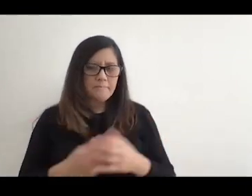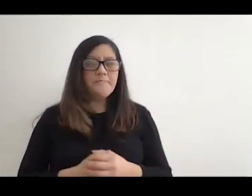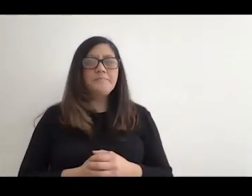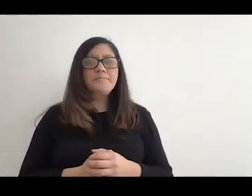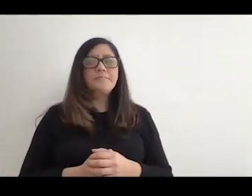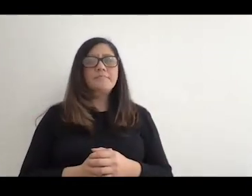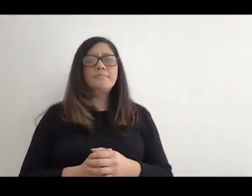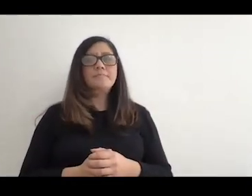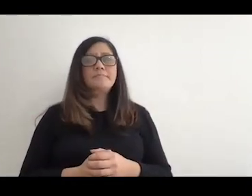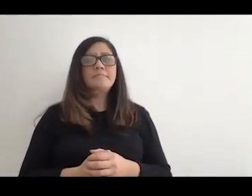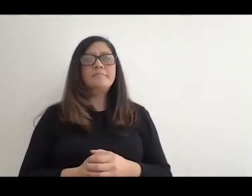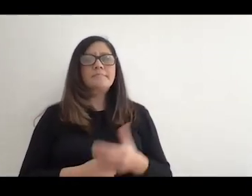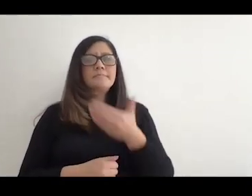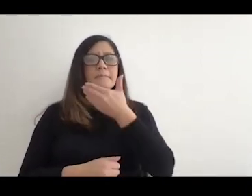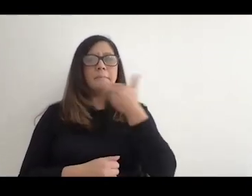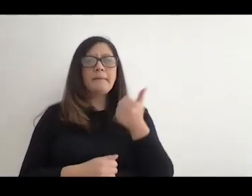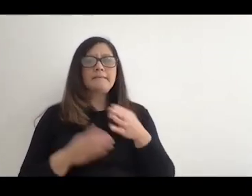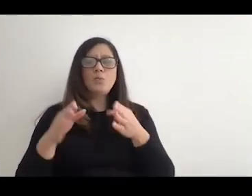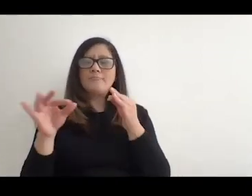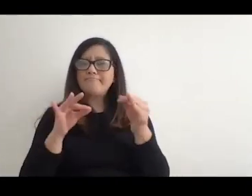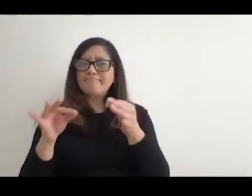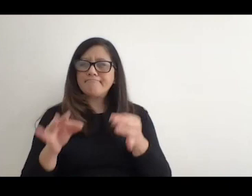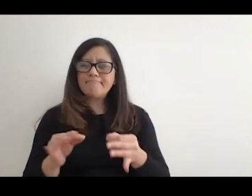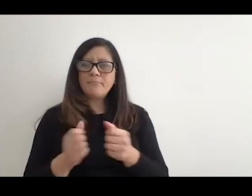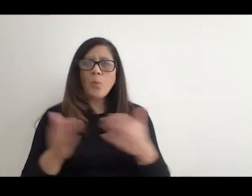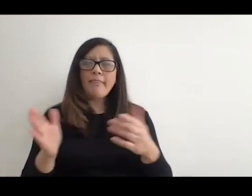I think the best way to say this without